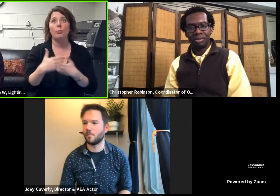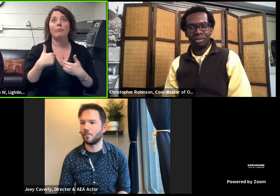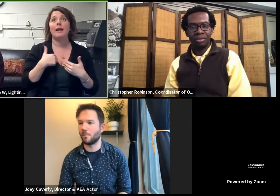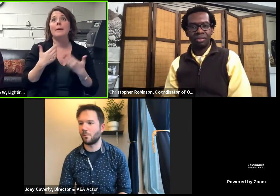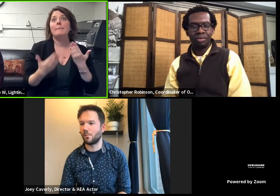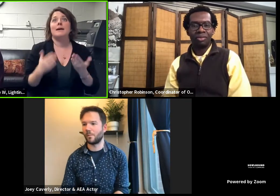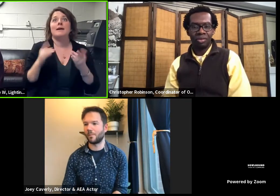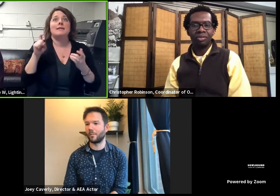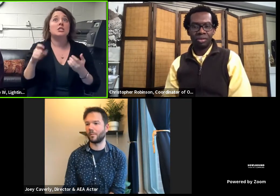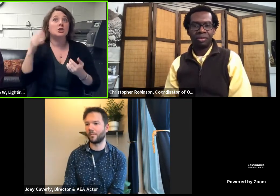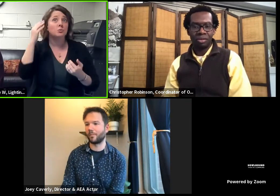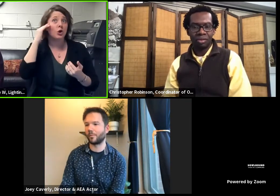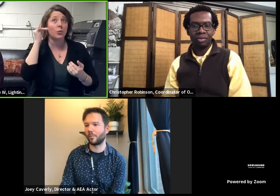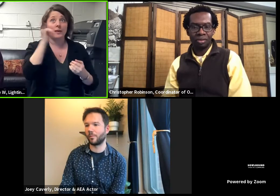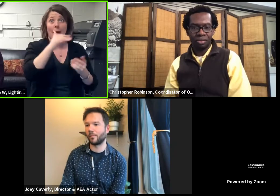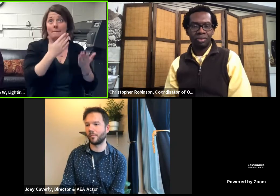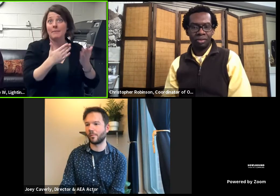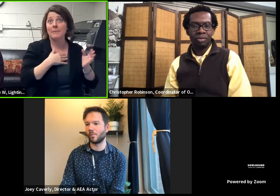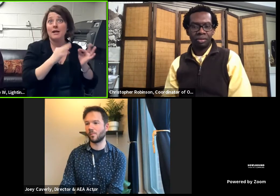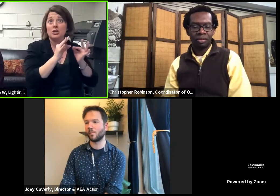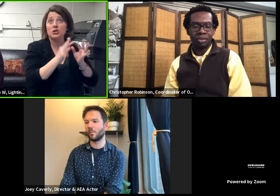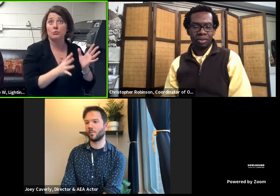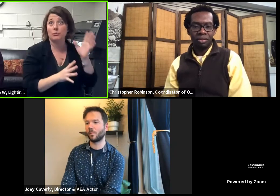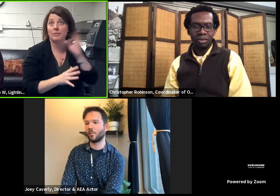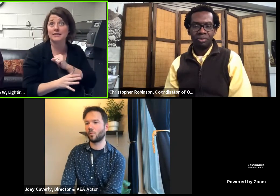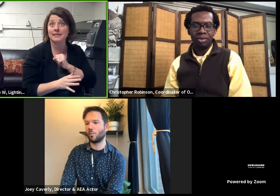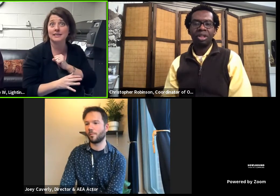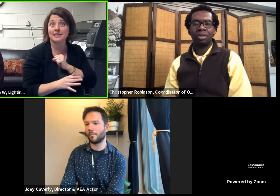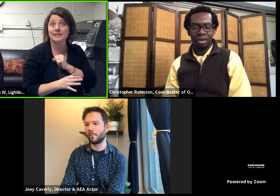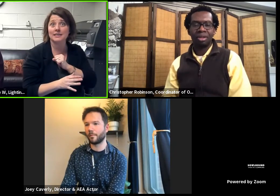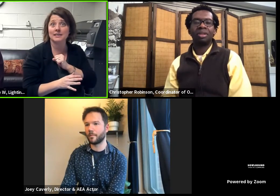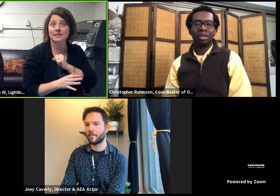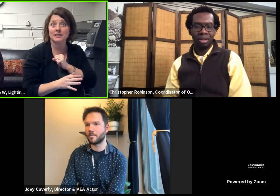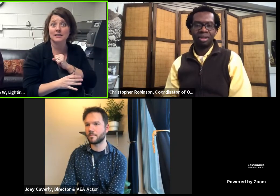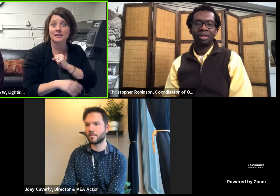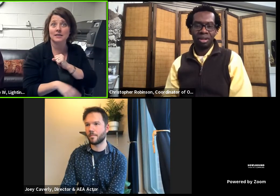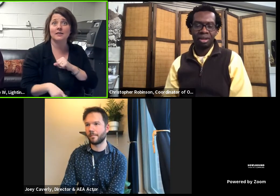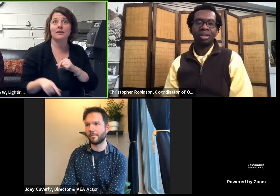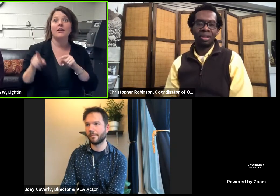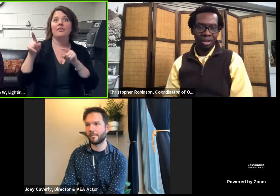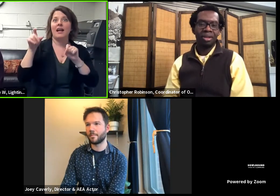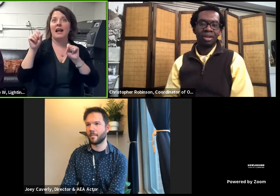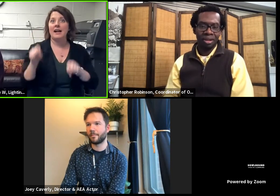in terms of our communication in the room, and then also maybe they could catch things that my interpreter missed